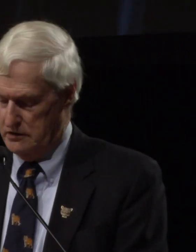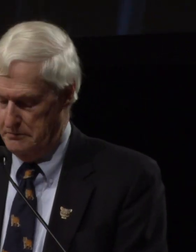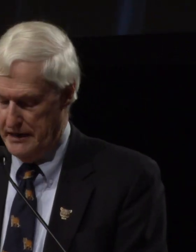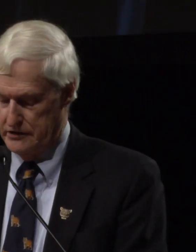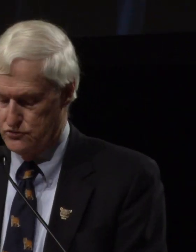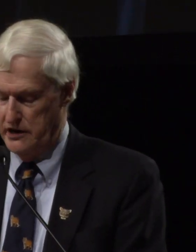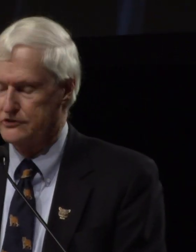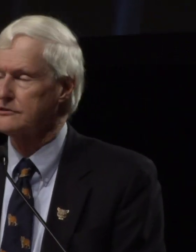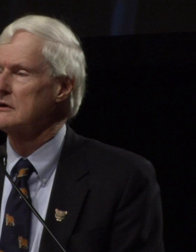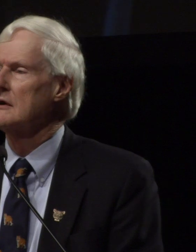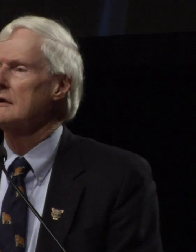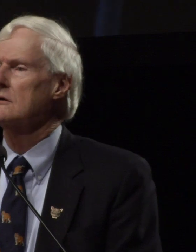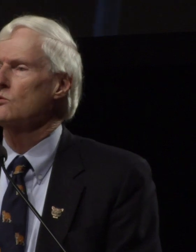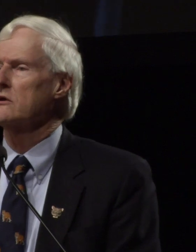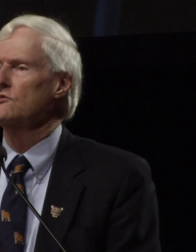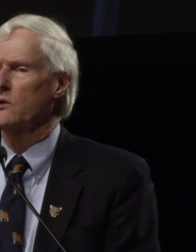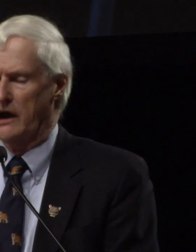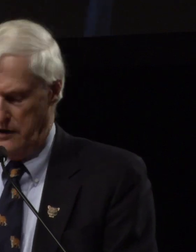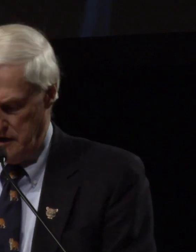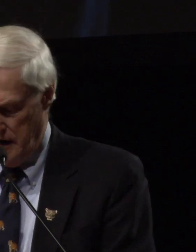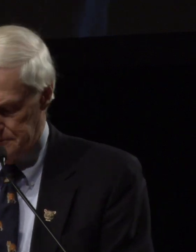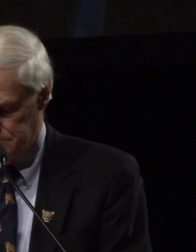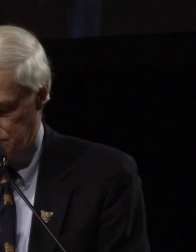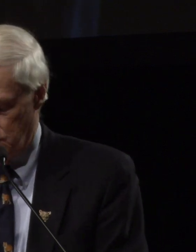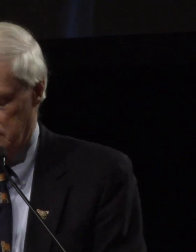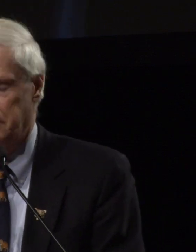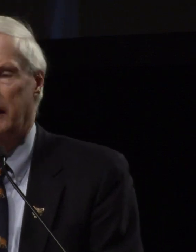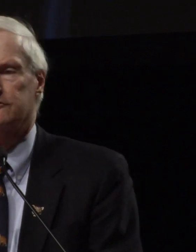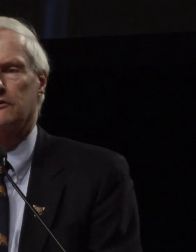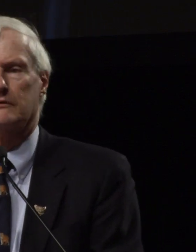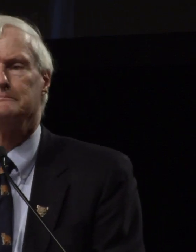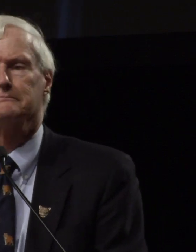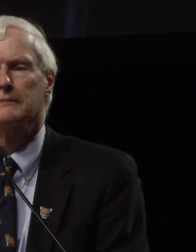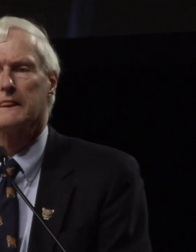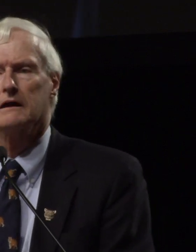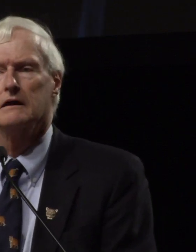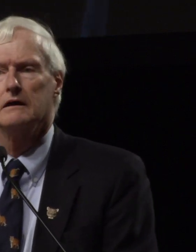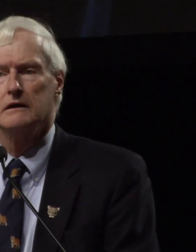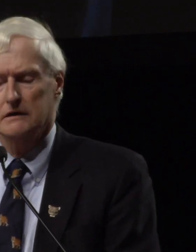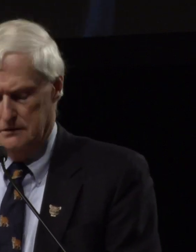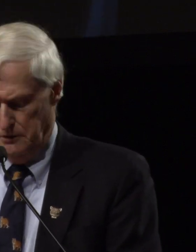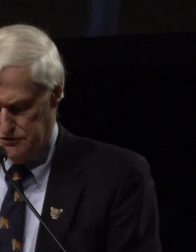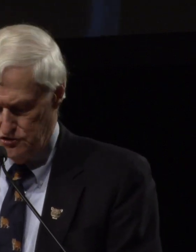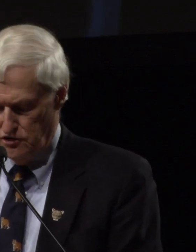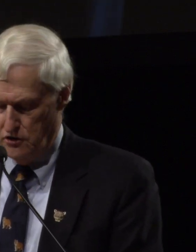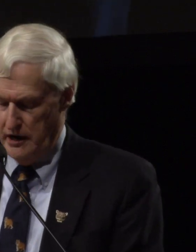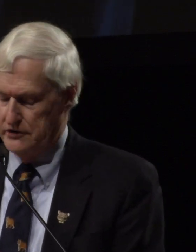ADDRESS REVIEWING OUR ACCOMPLISHMENTS DURING THE PAST YEAR, BUT THIS YEAR I'VE DECIDED